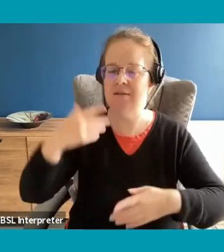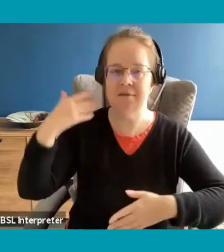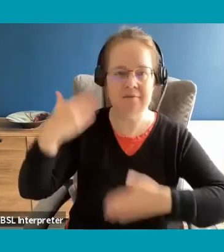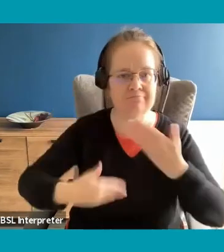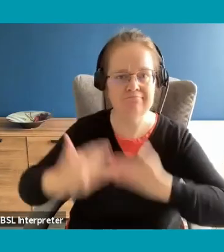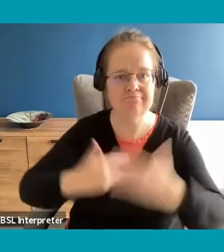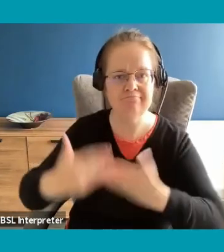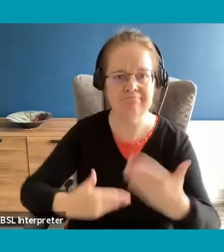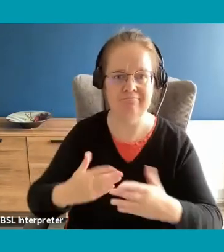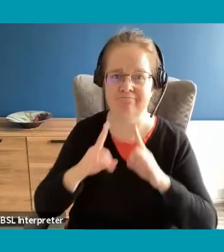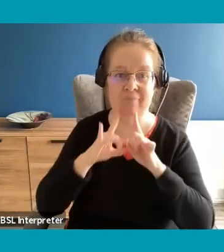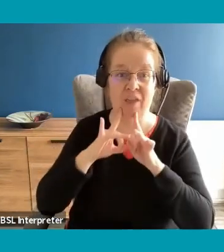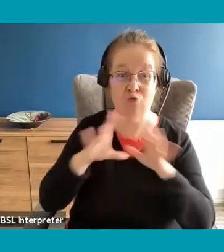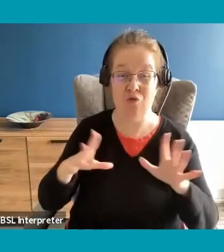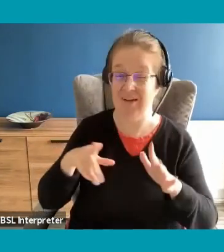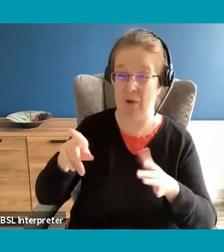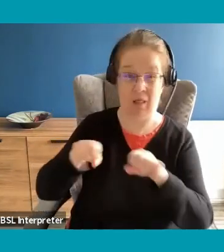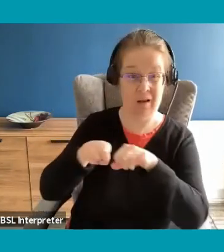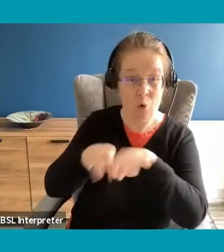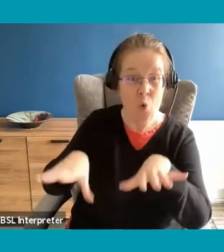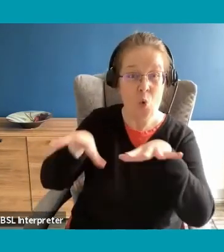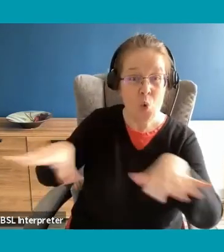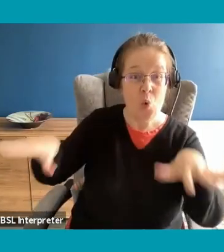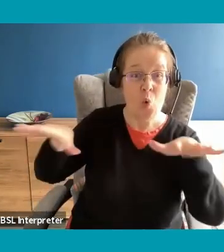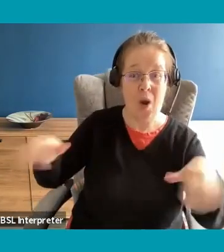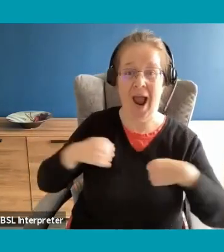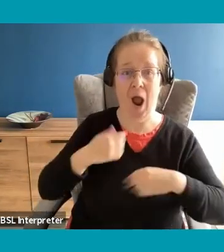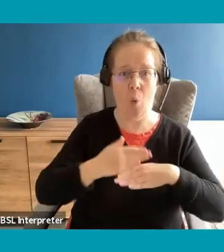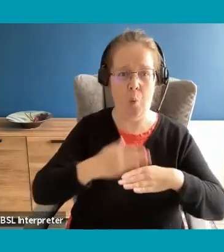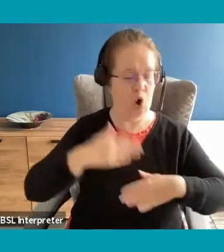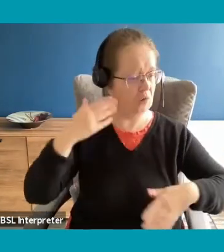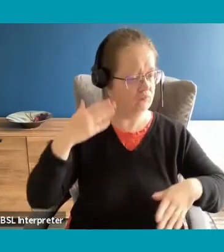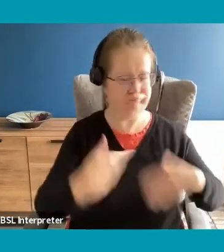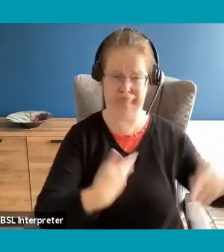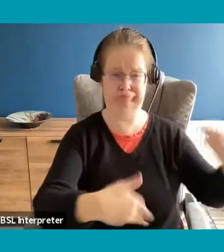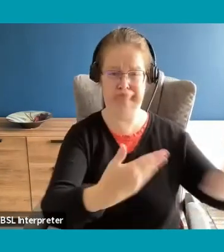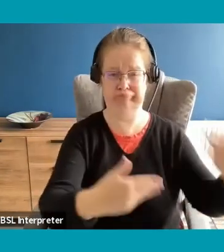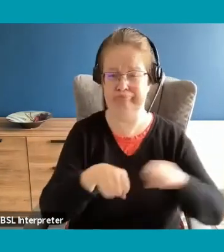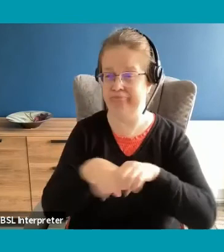incredible at the rate of speed that we work and how and how things go. But uhm.